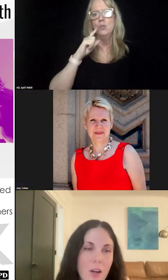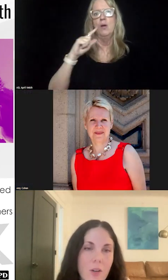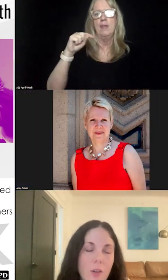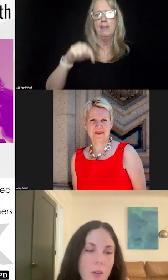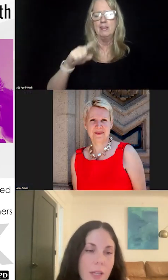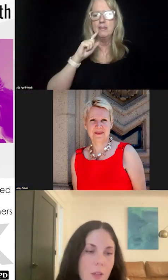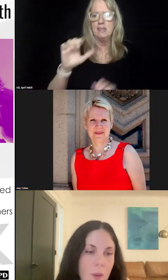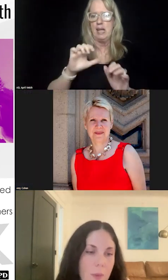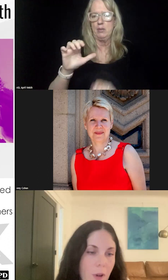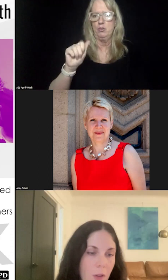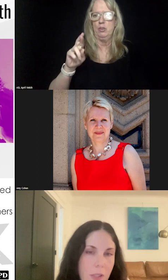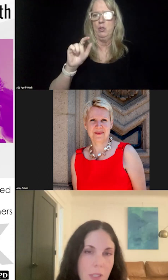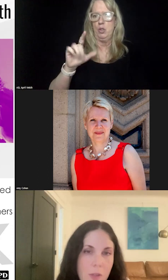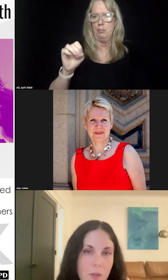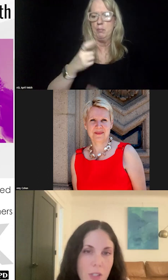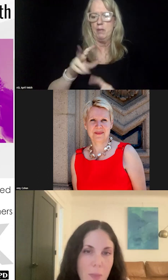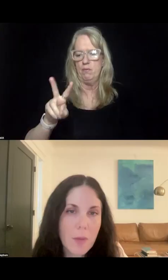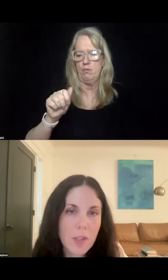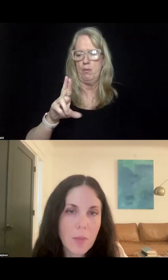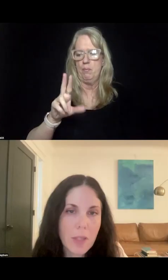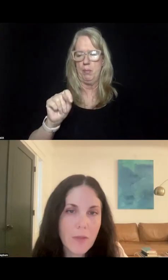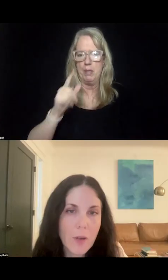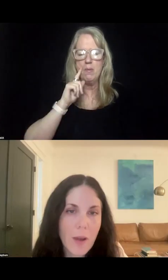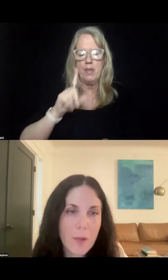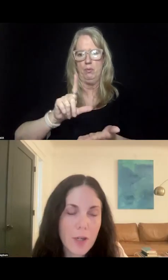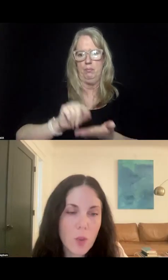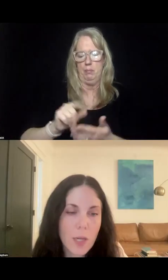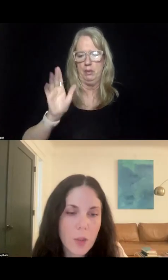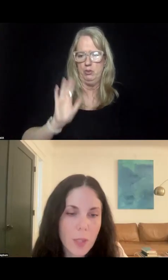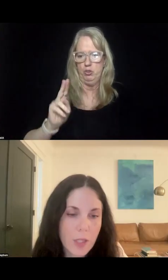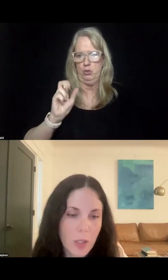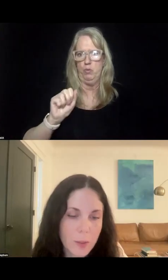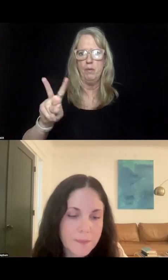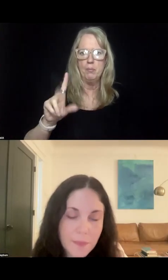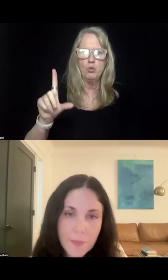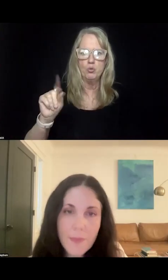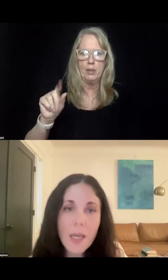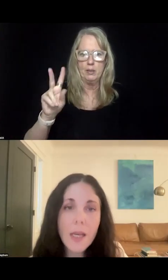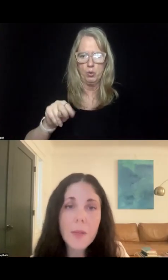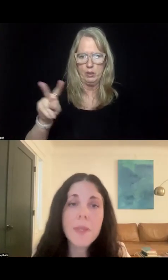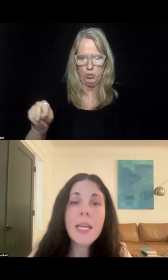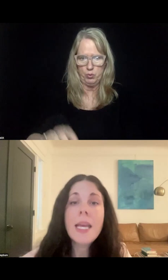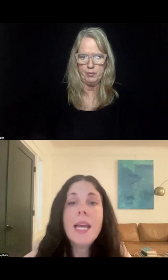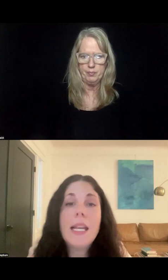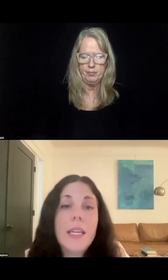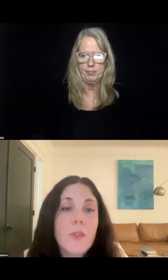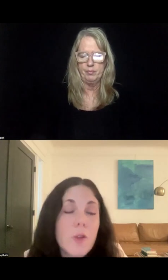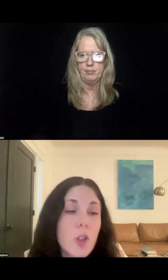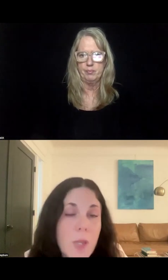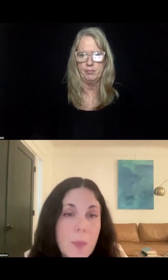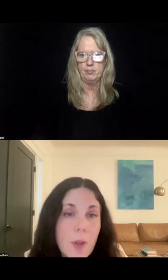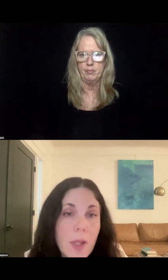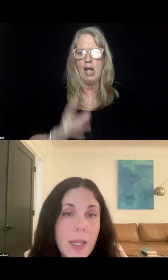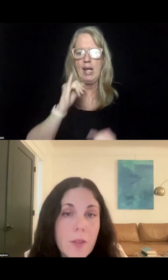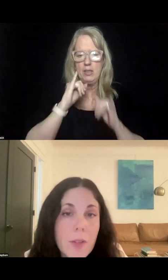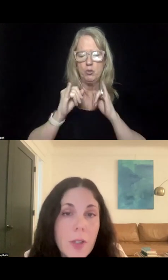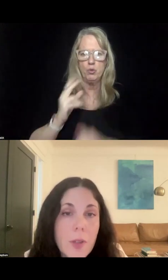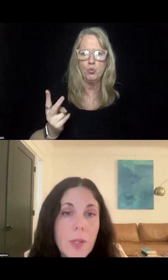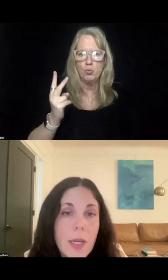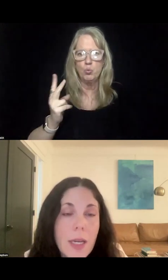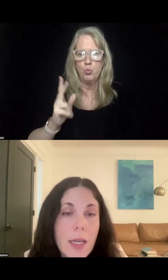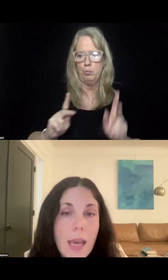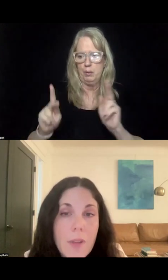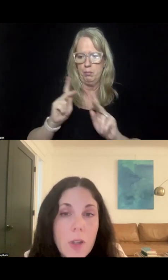ARTICLE FROM THE VAULT. THIS WAS PUBLISHED IN NOVEMBER 2022. I INTERVIEWED KEVIN,